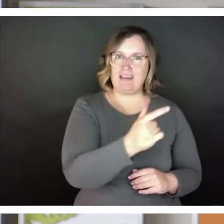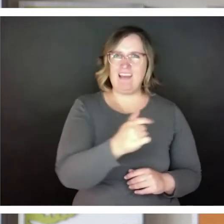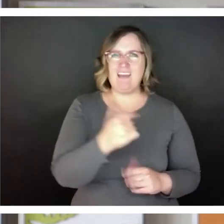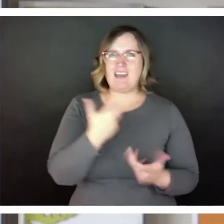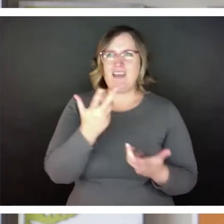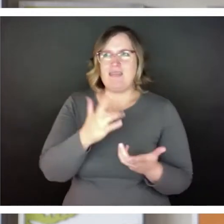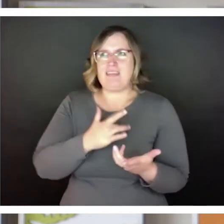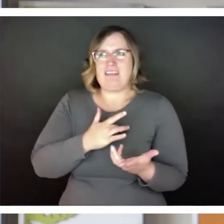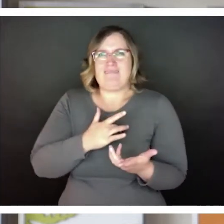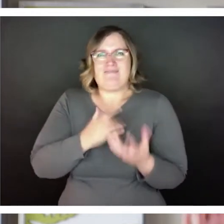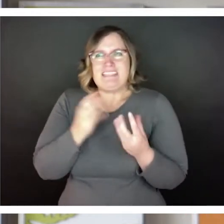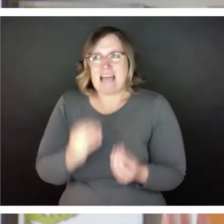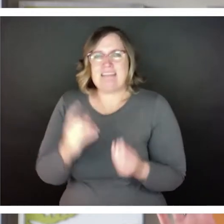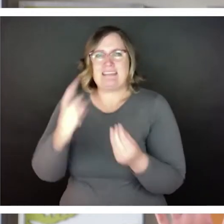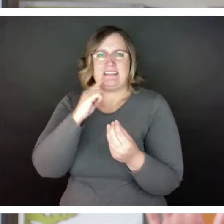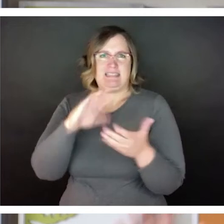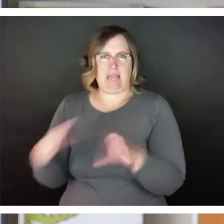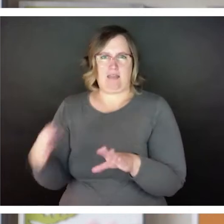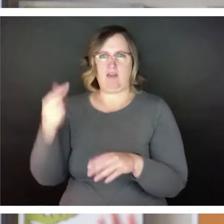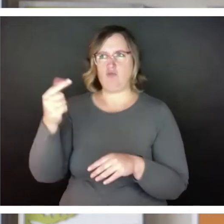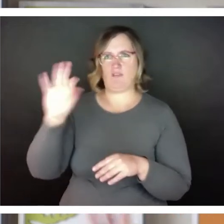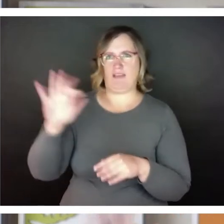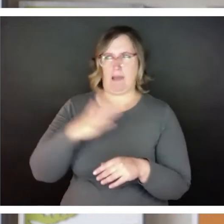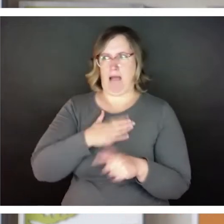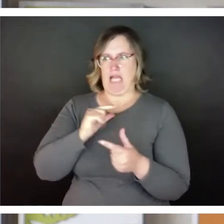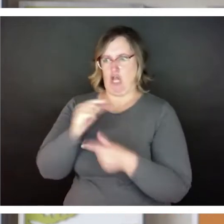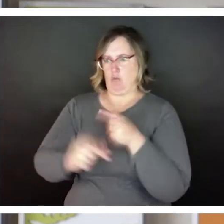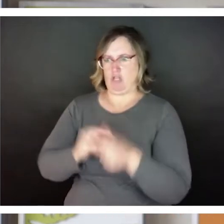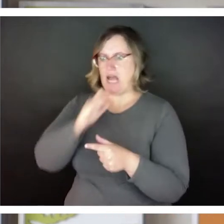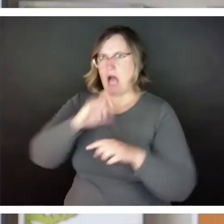confirmed that my generation had not gone far enough to stamp out racism.